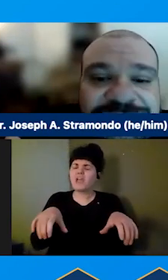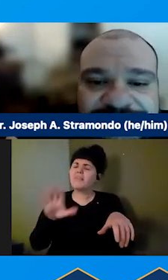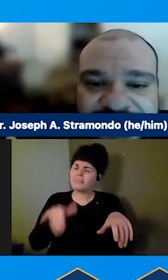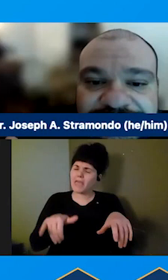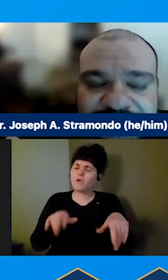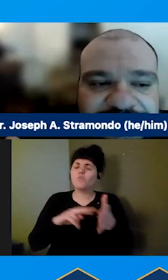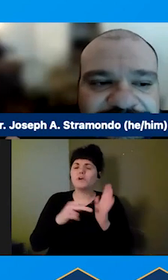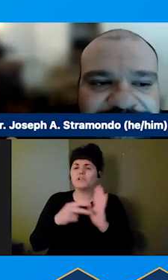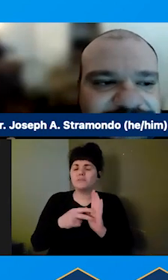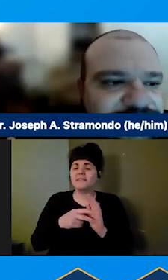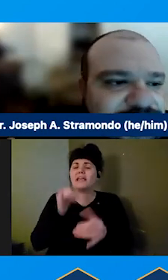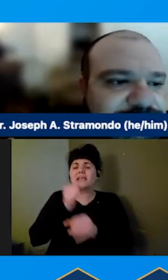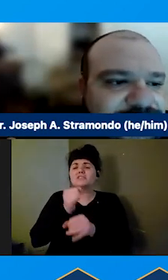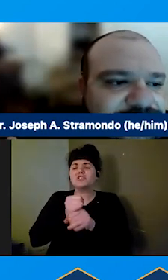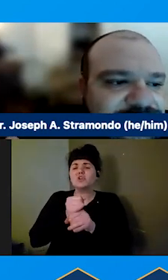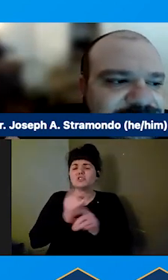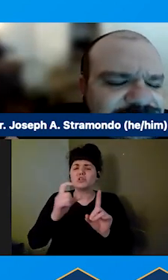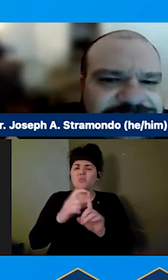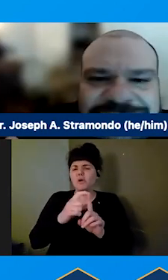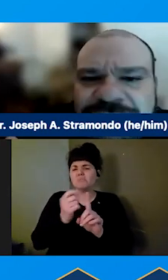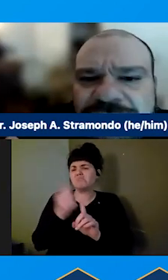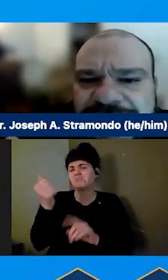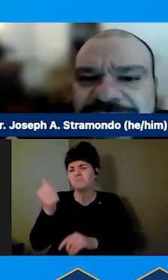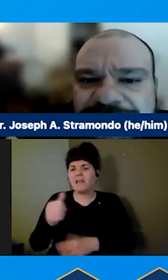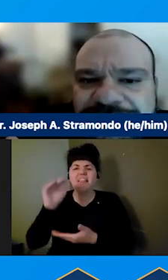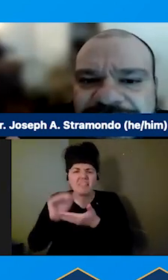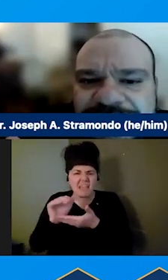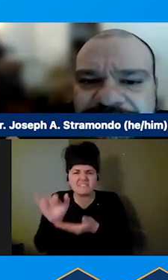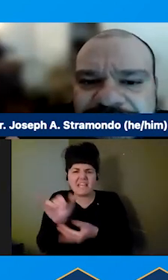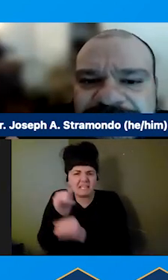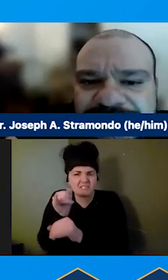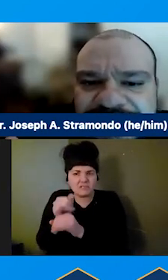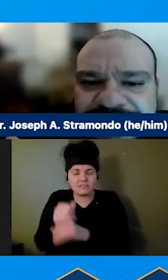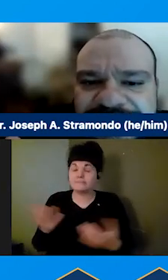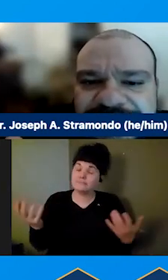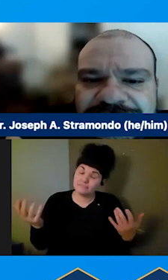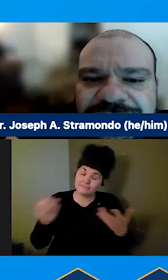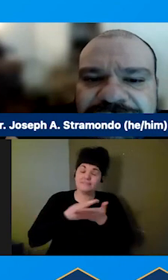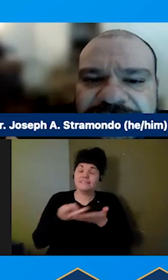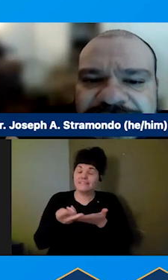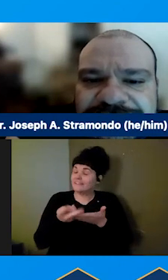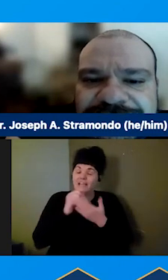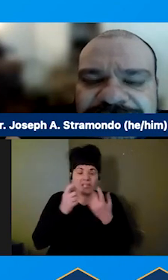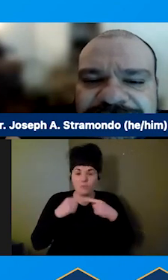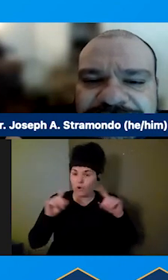deinstitutional or less institutional. Okay. That did not work out. It became really